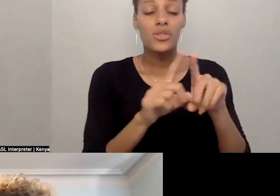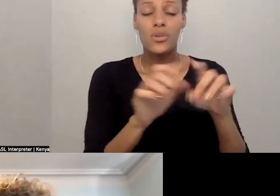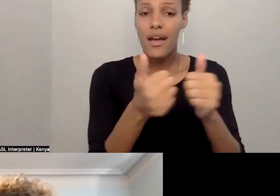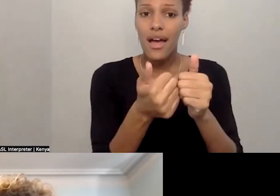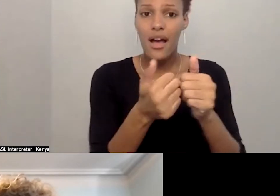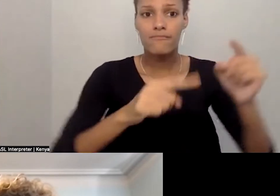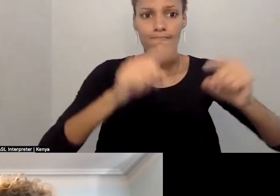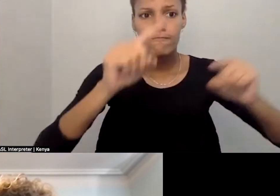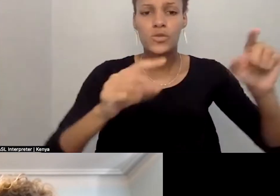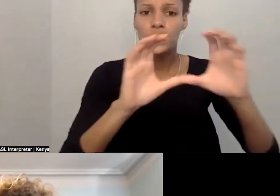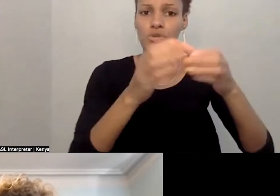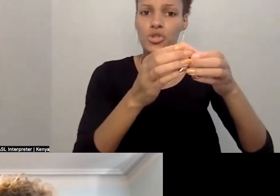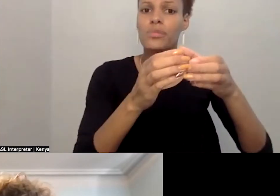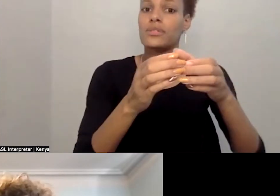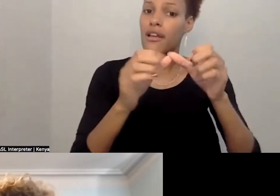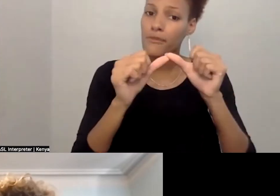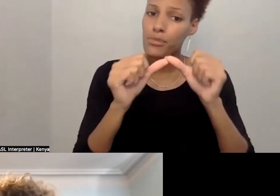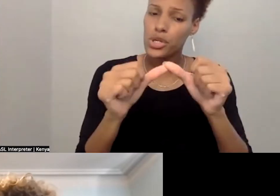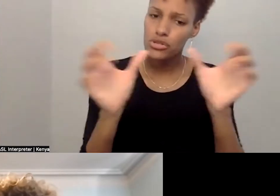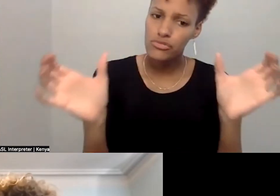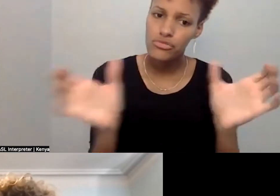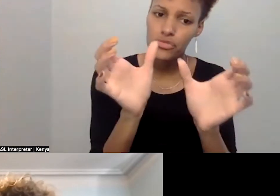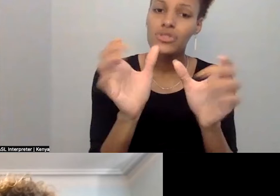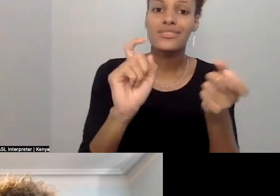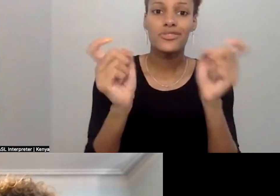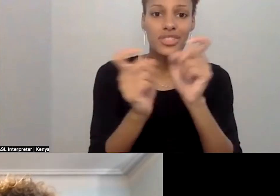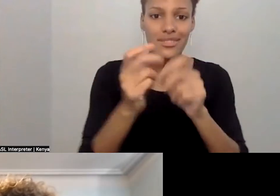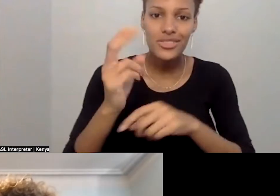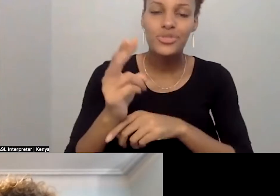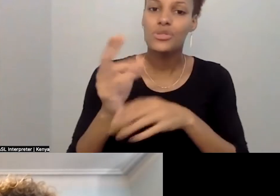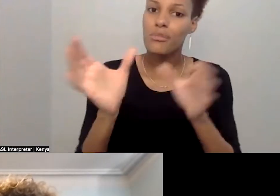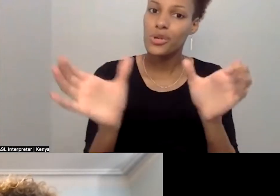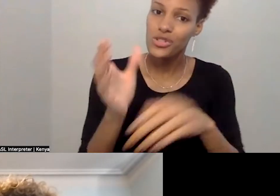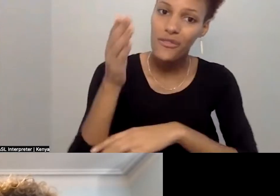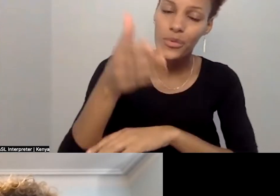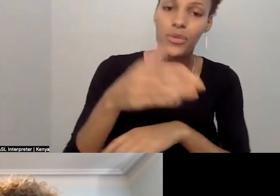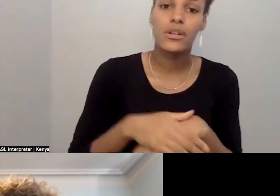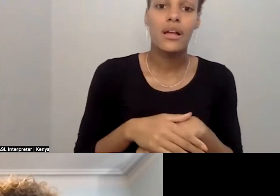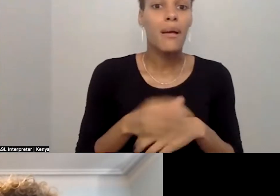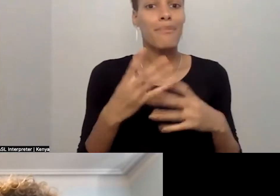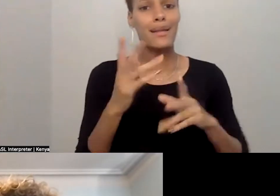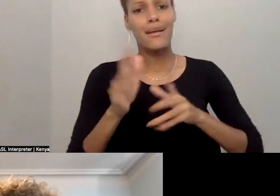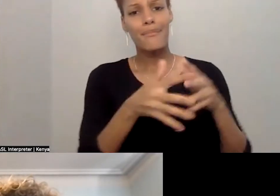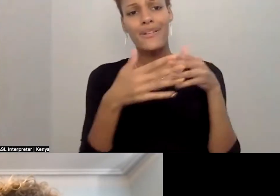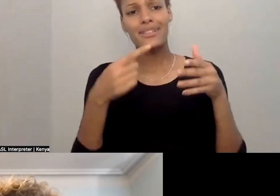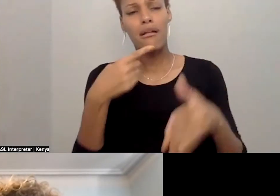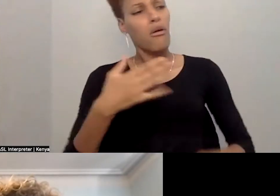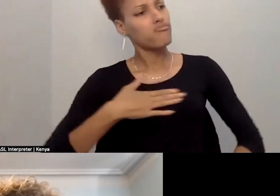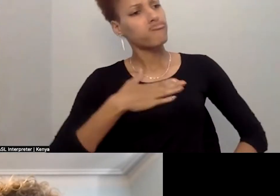the democracy forward. Americans say they're- they like history but we don't really like to